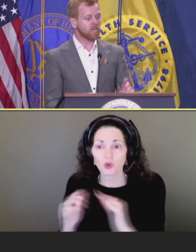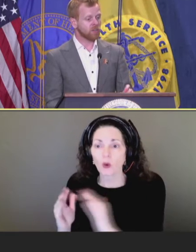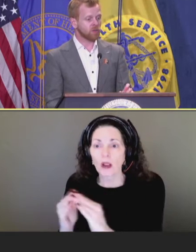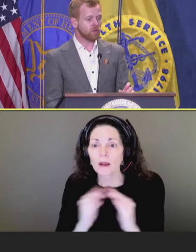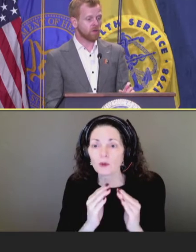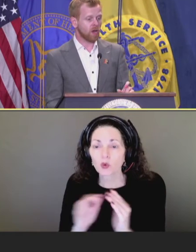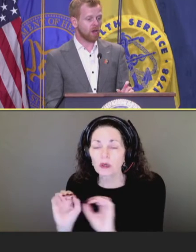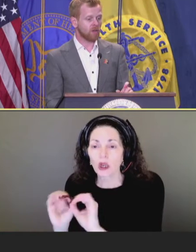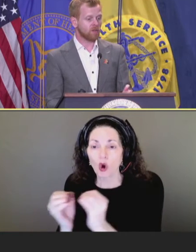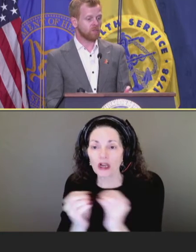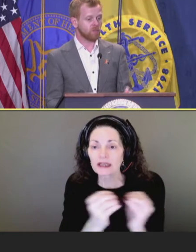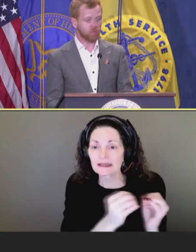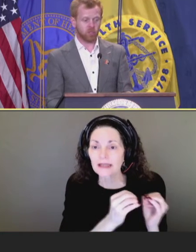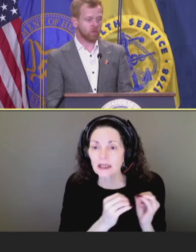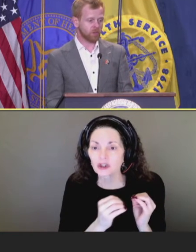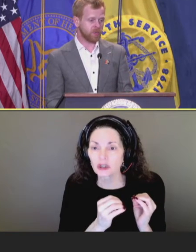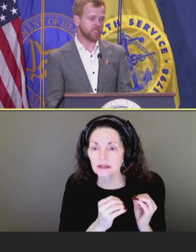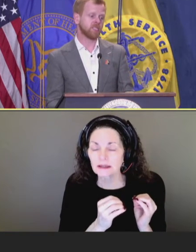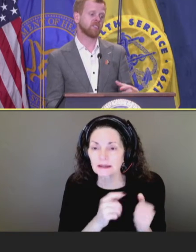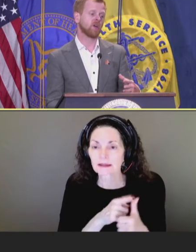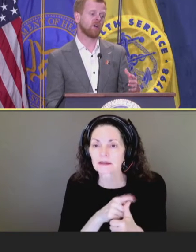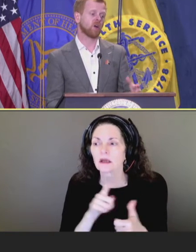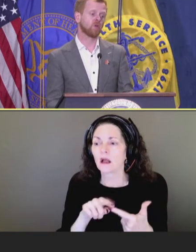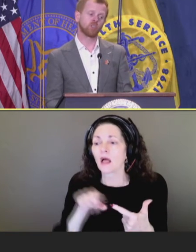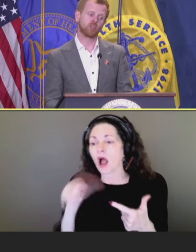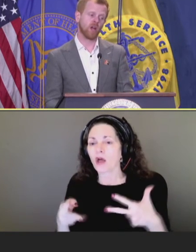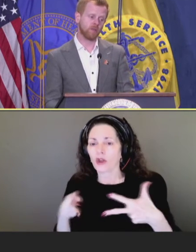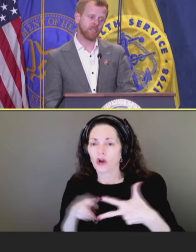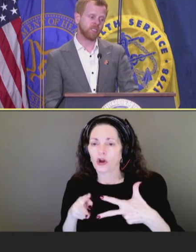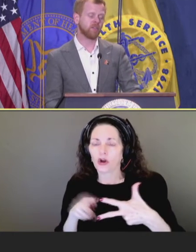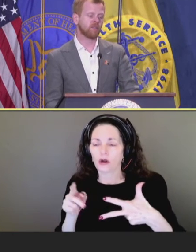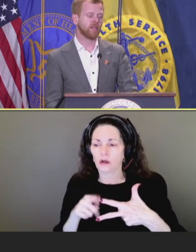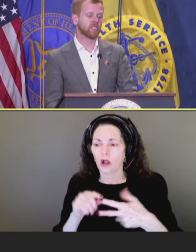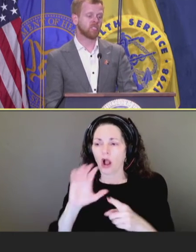Another -- the two other pieces are our cultural competency grants. So,